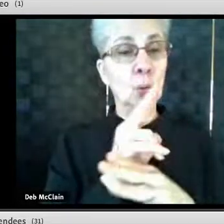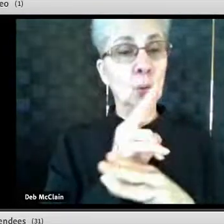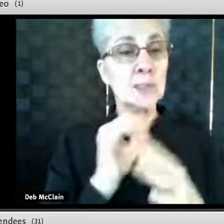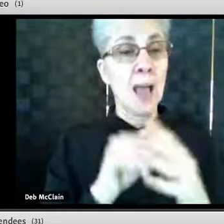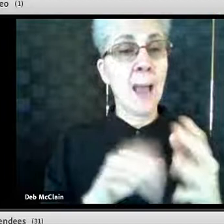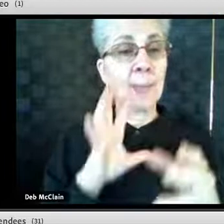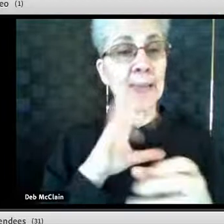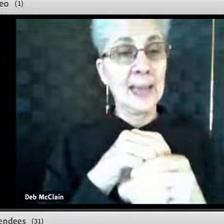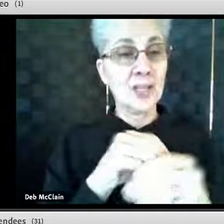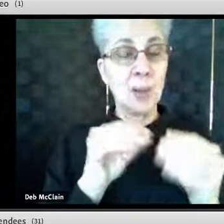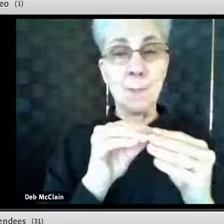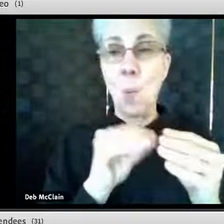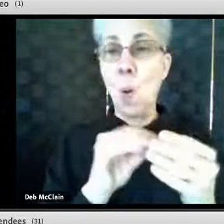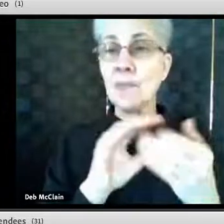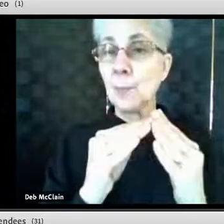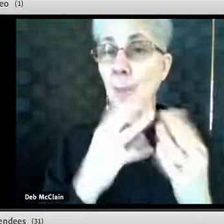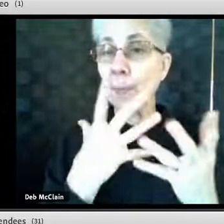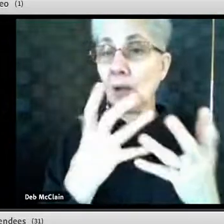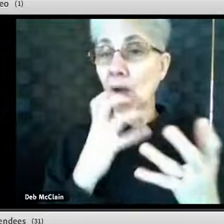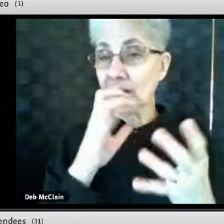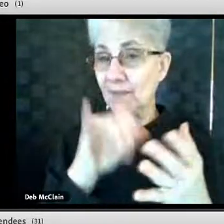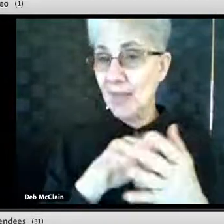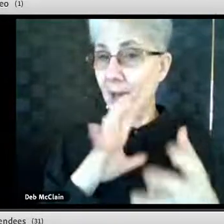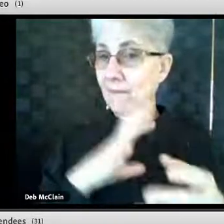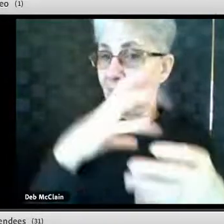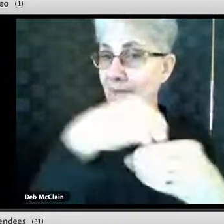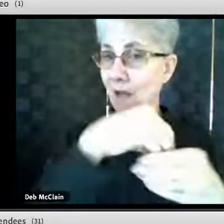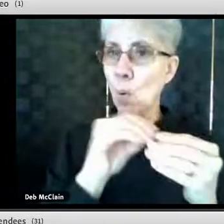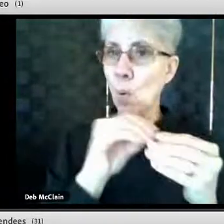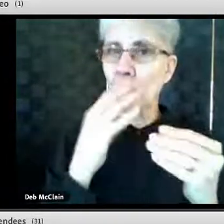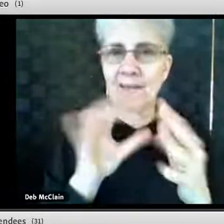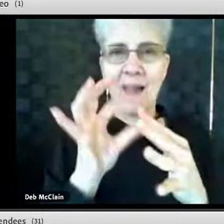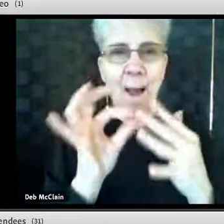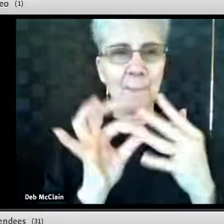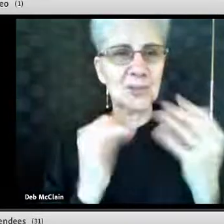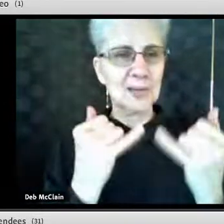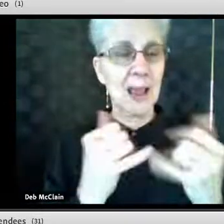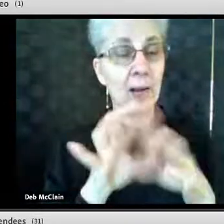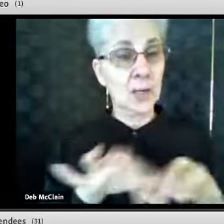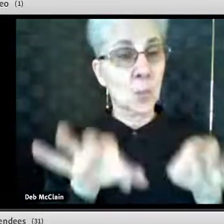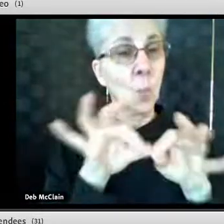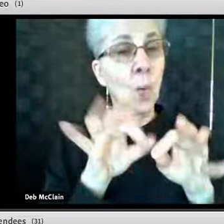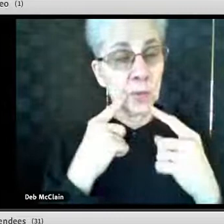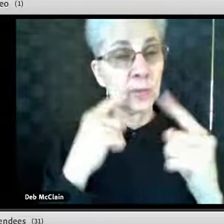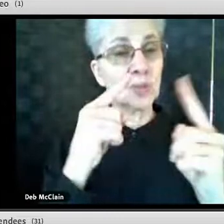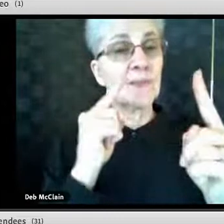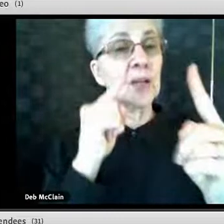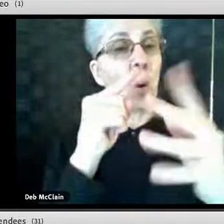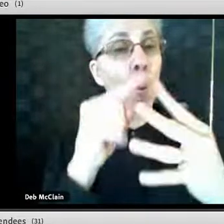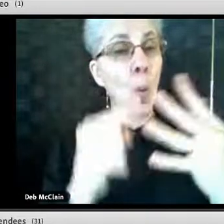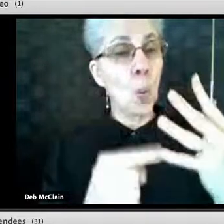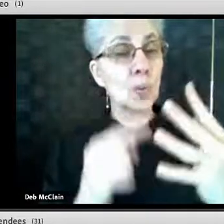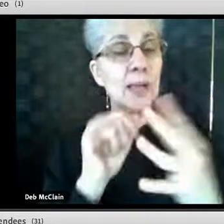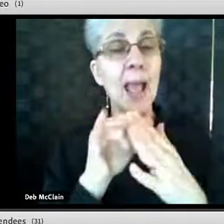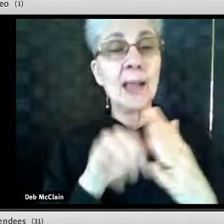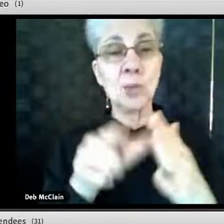I'm engaging more of my community because of this because I have this option. Then, it's worth it, and you're achieving your goals,